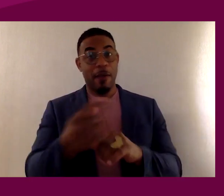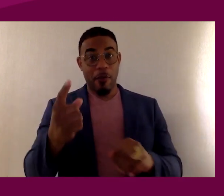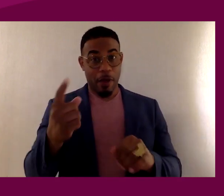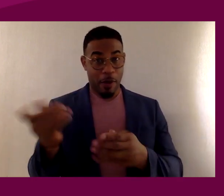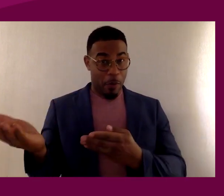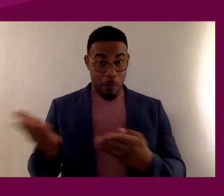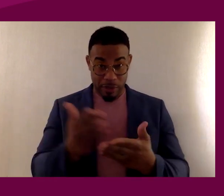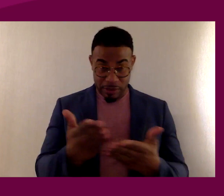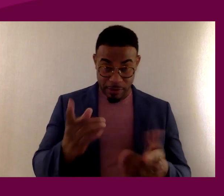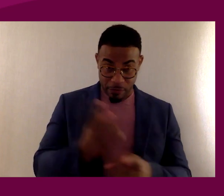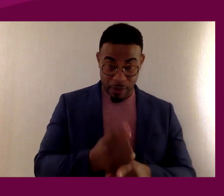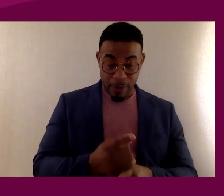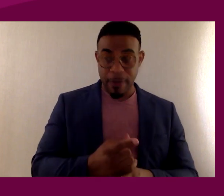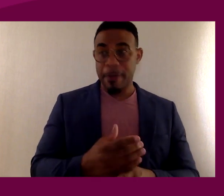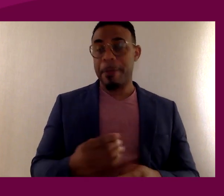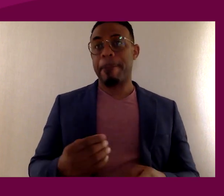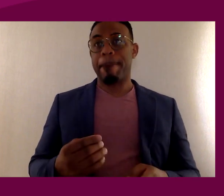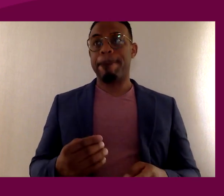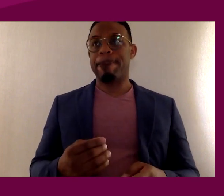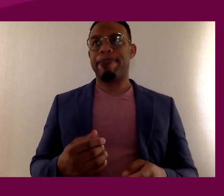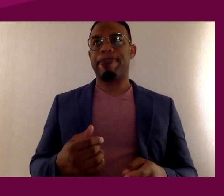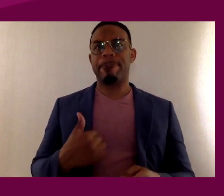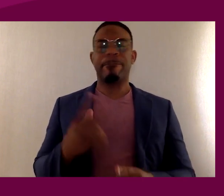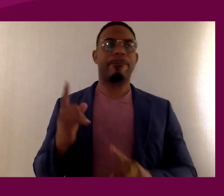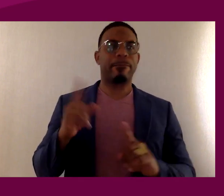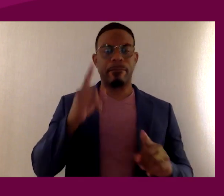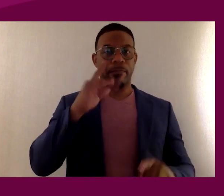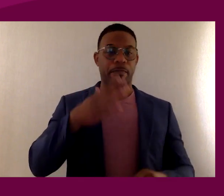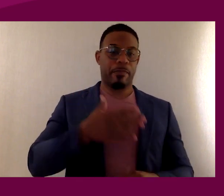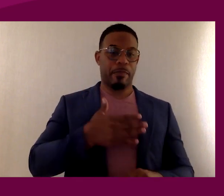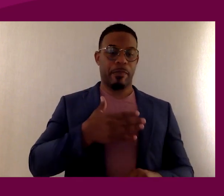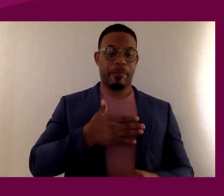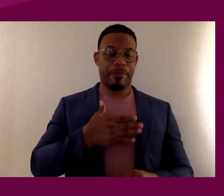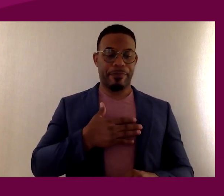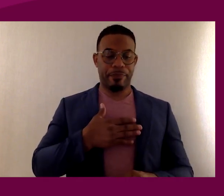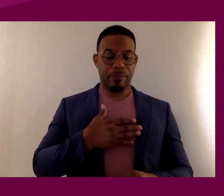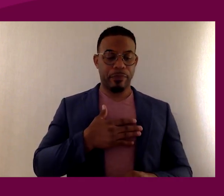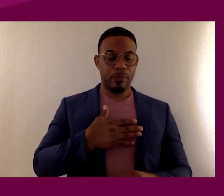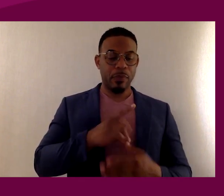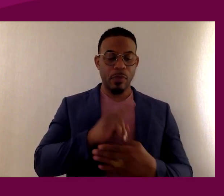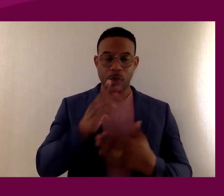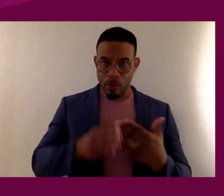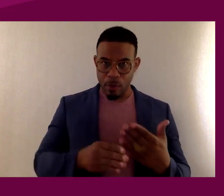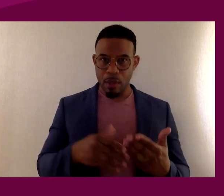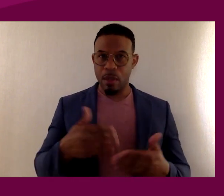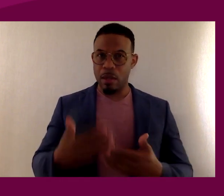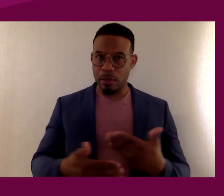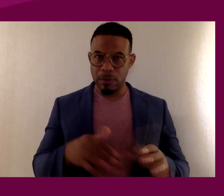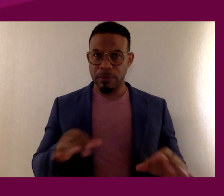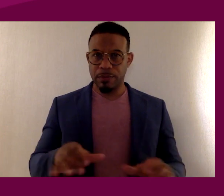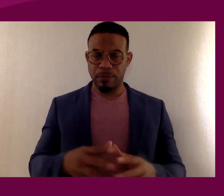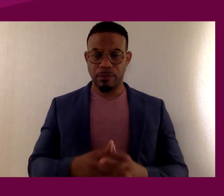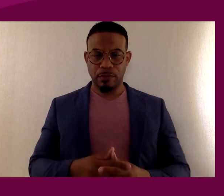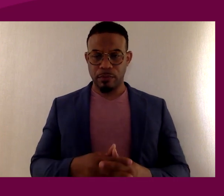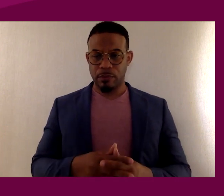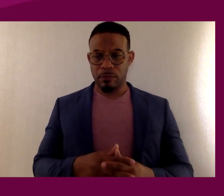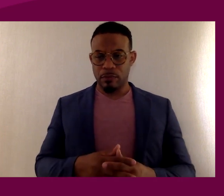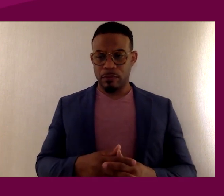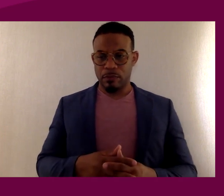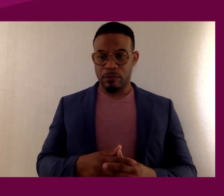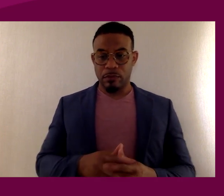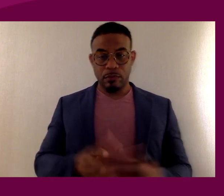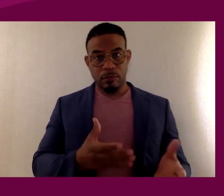several football fields. Everybody brings their stuff. I would go there for my weekend activity.